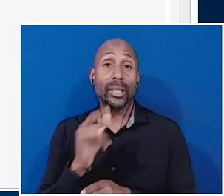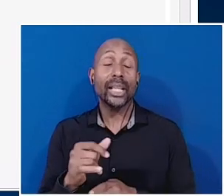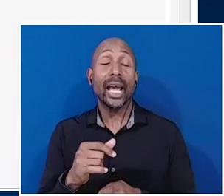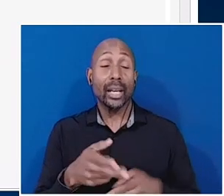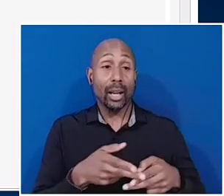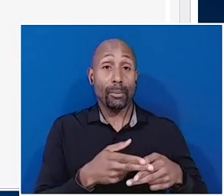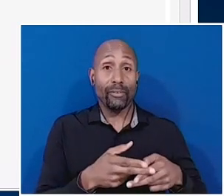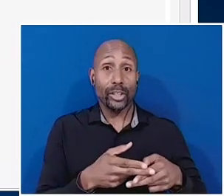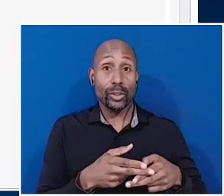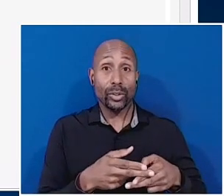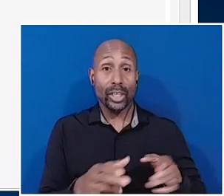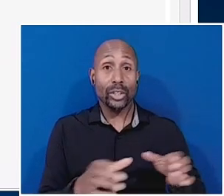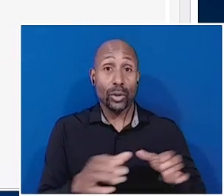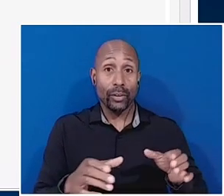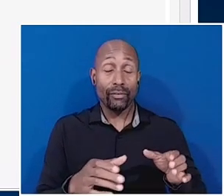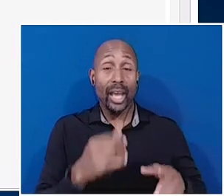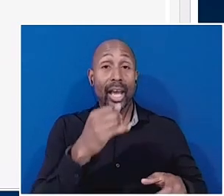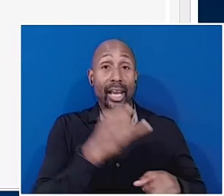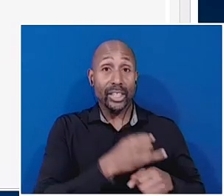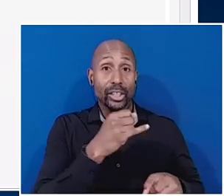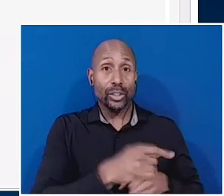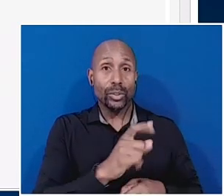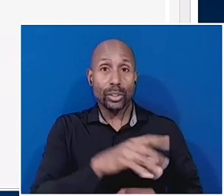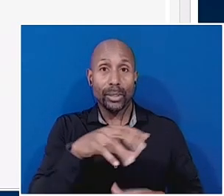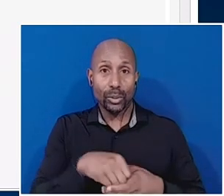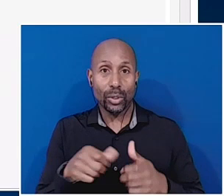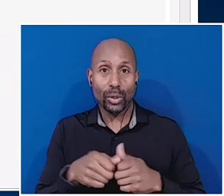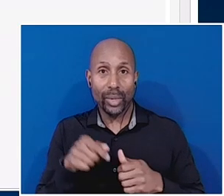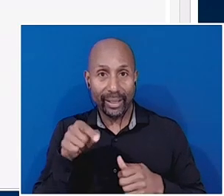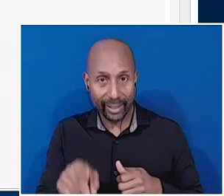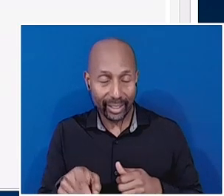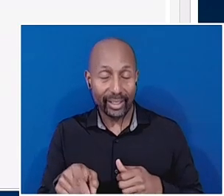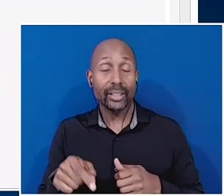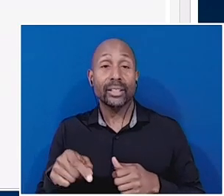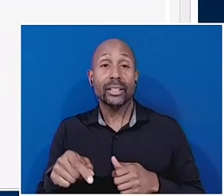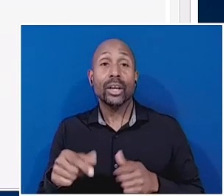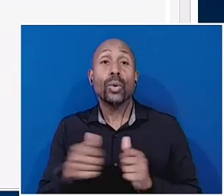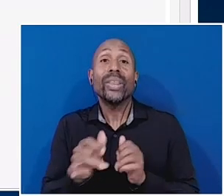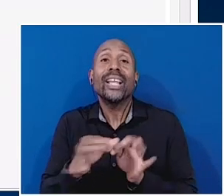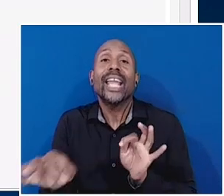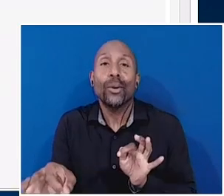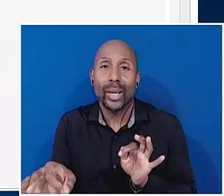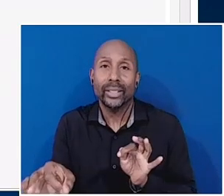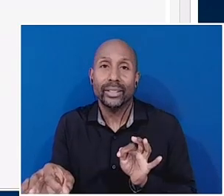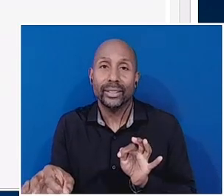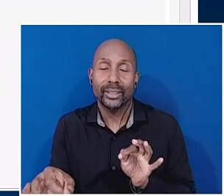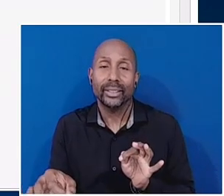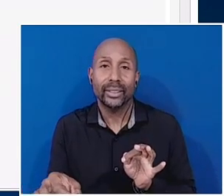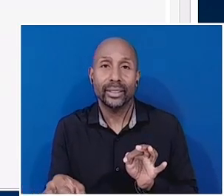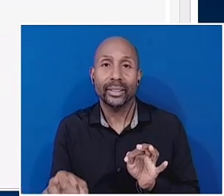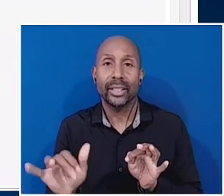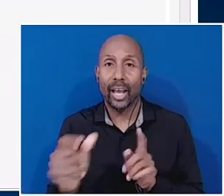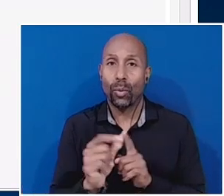institution and include the language that the Department has here in this provision because, a provisionally certified